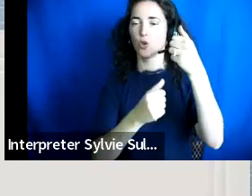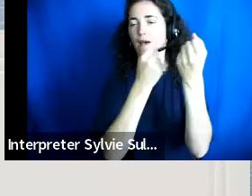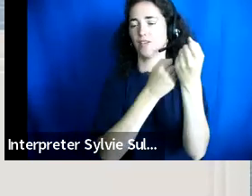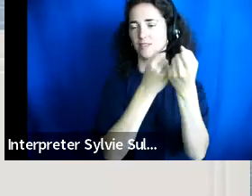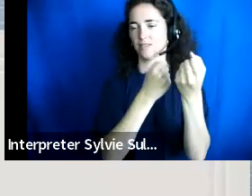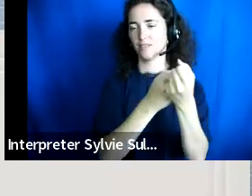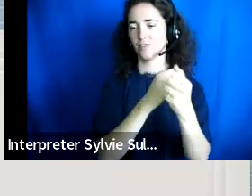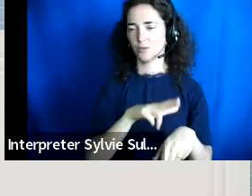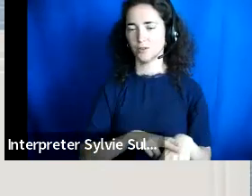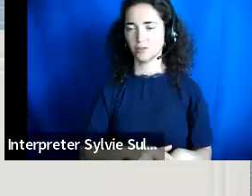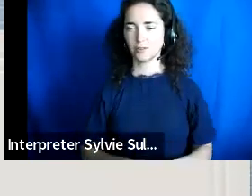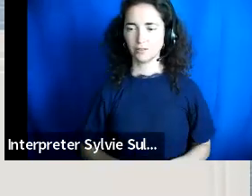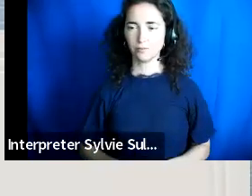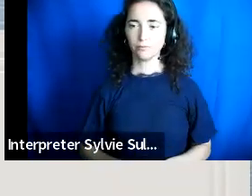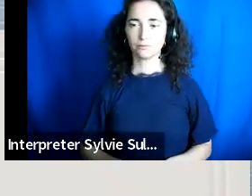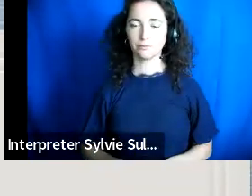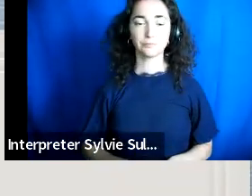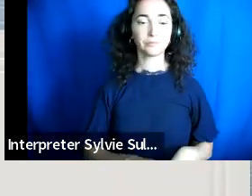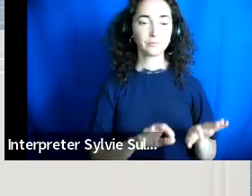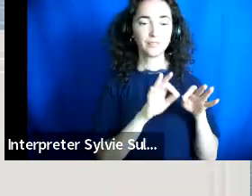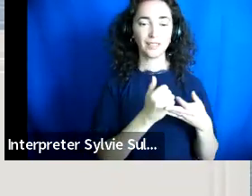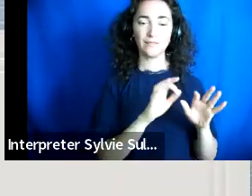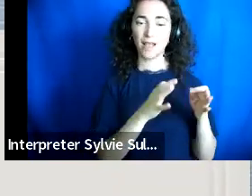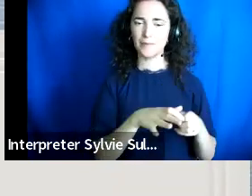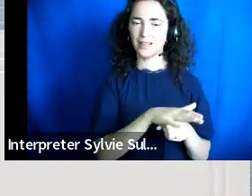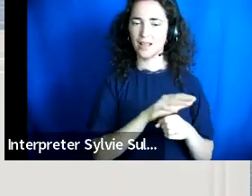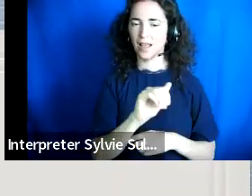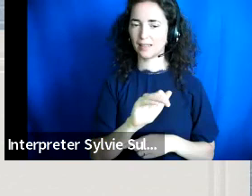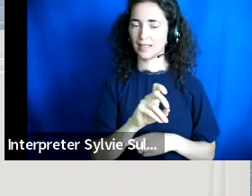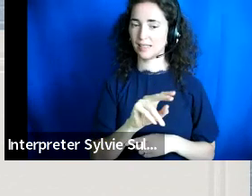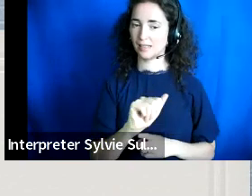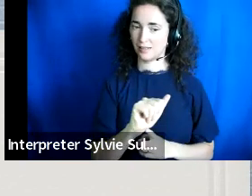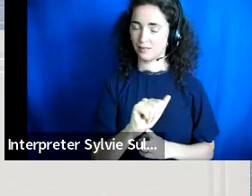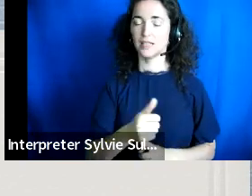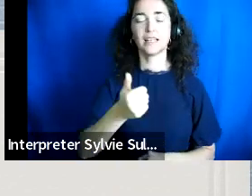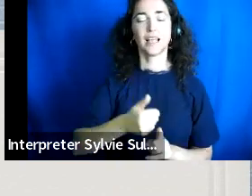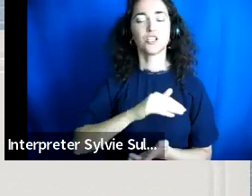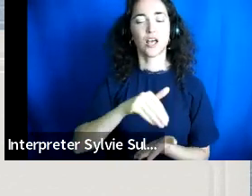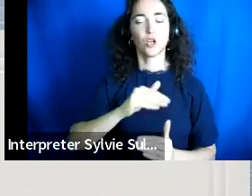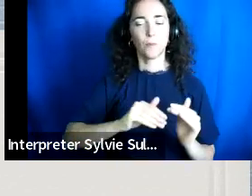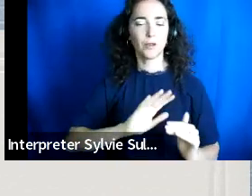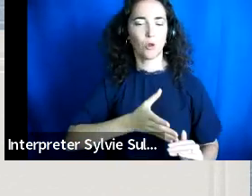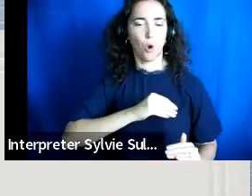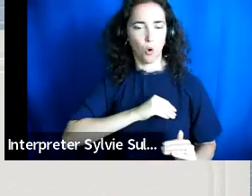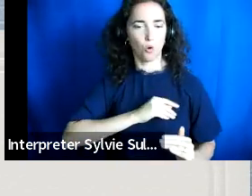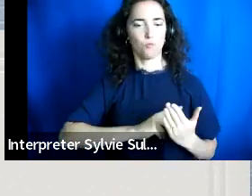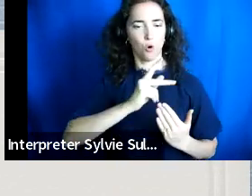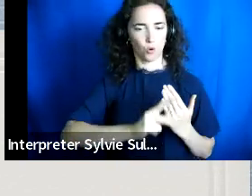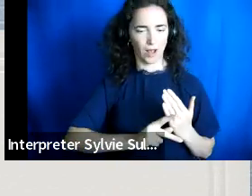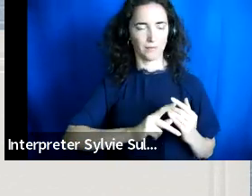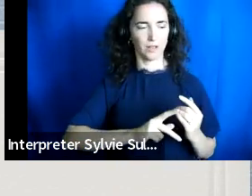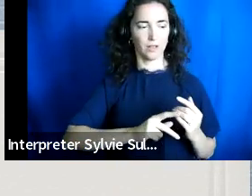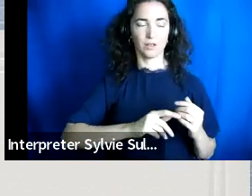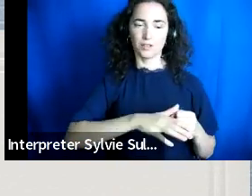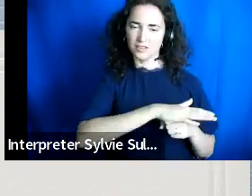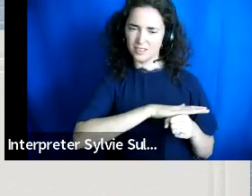Family helping families with Kadiana each center builds its own program, based lines of the region, but it's specific to the community they are in.